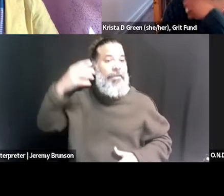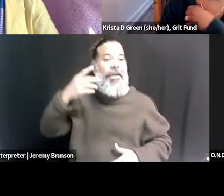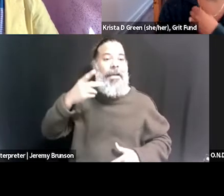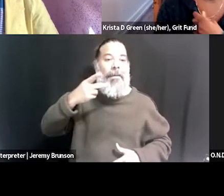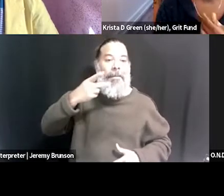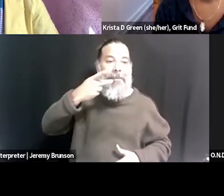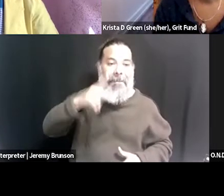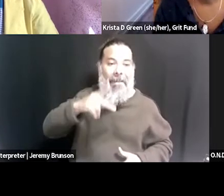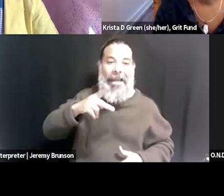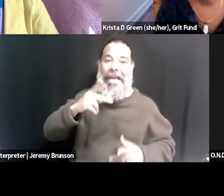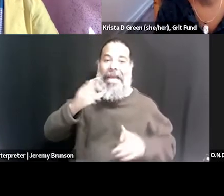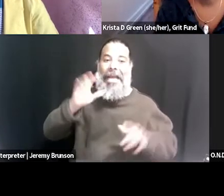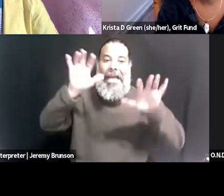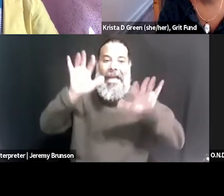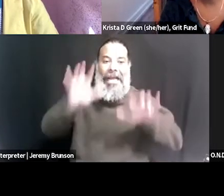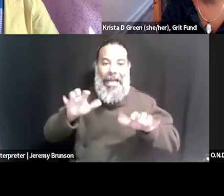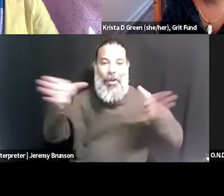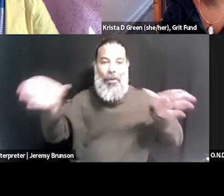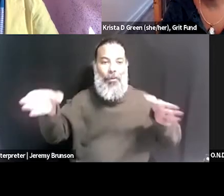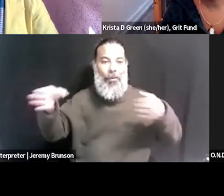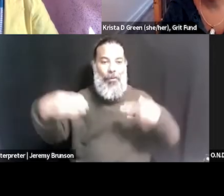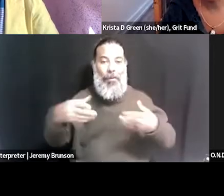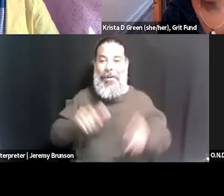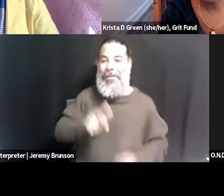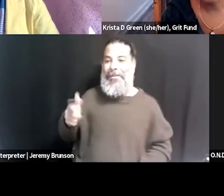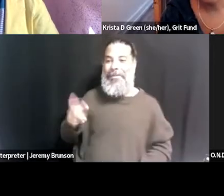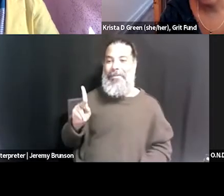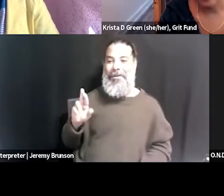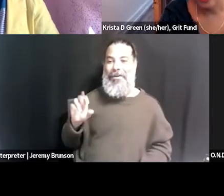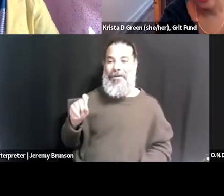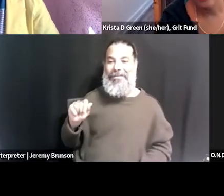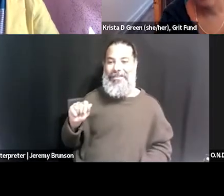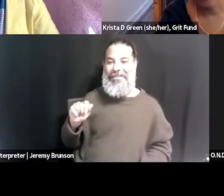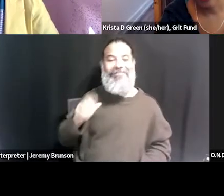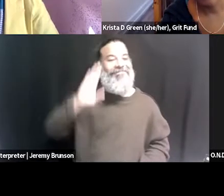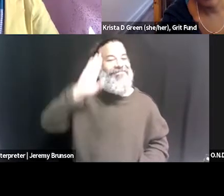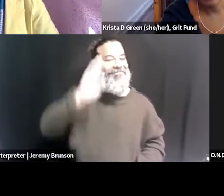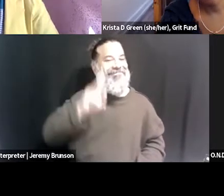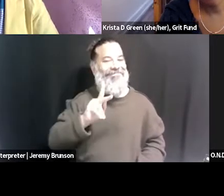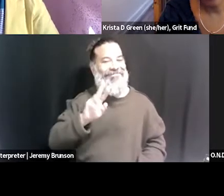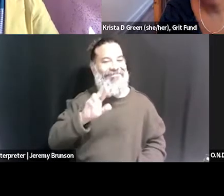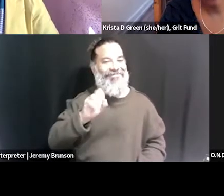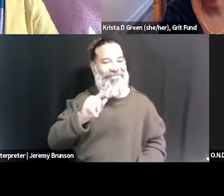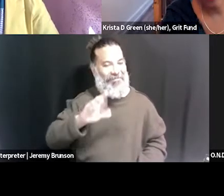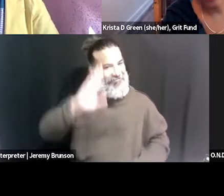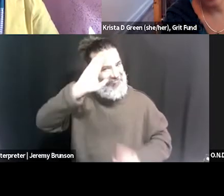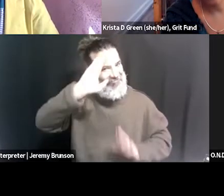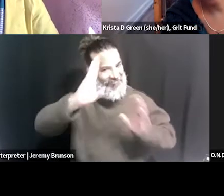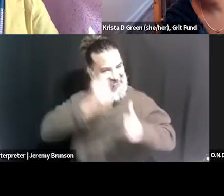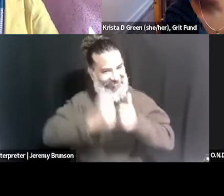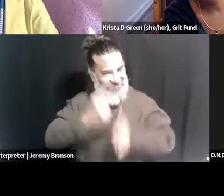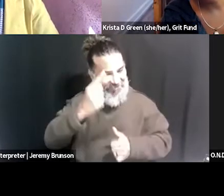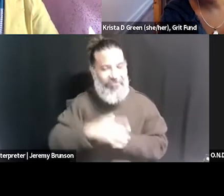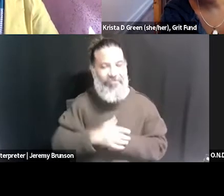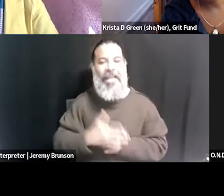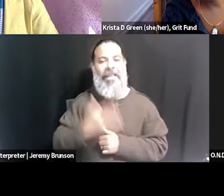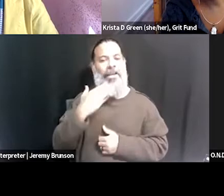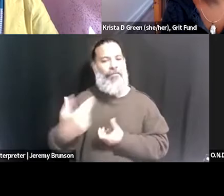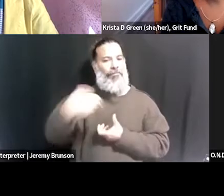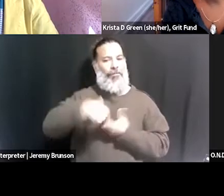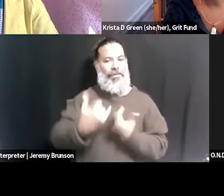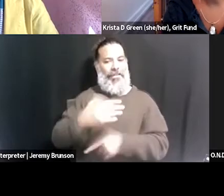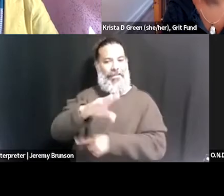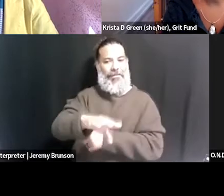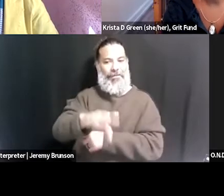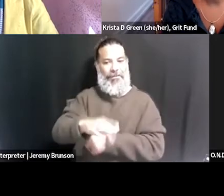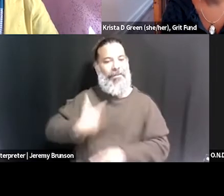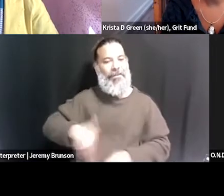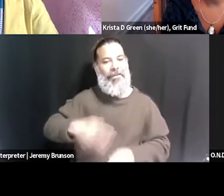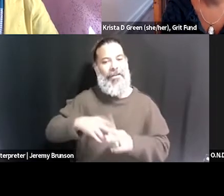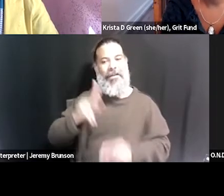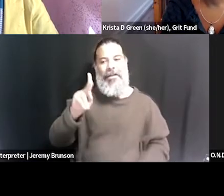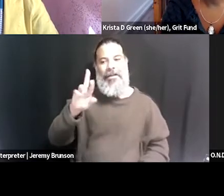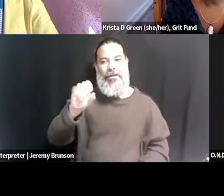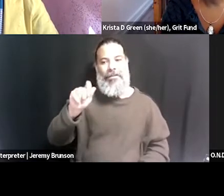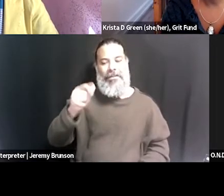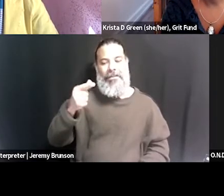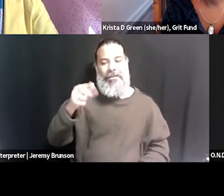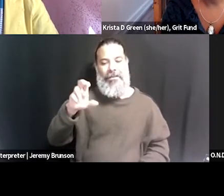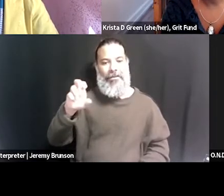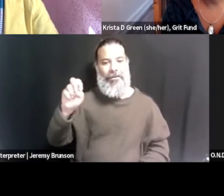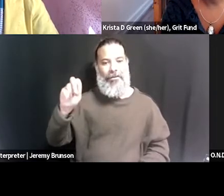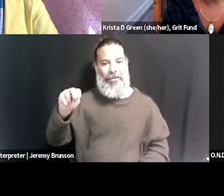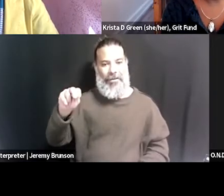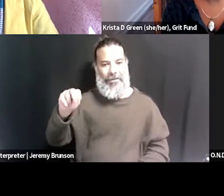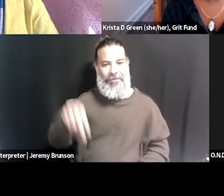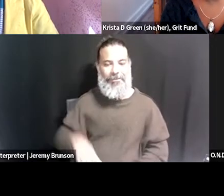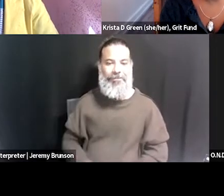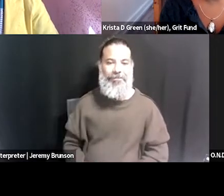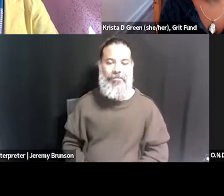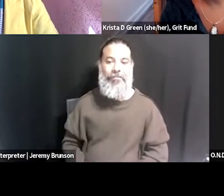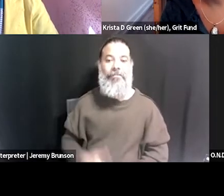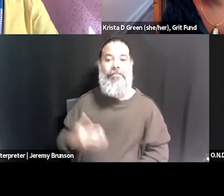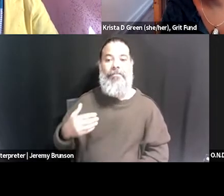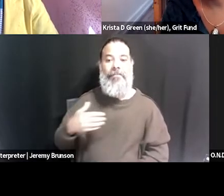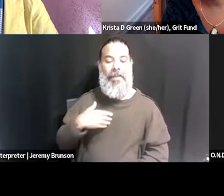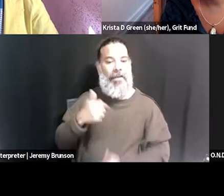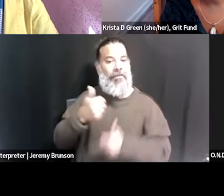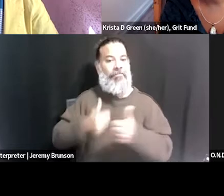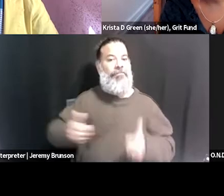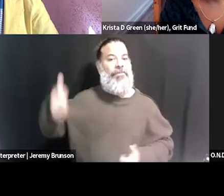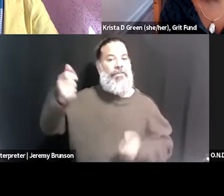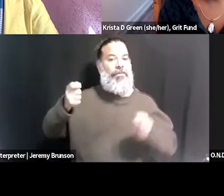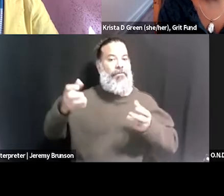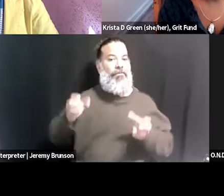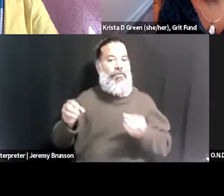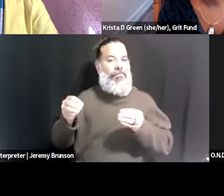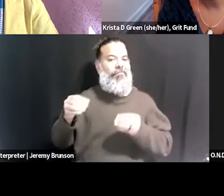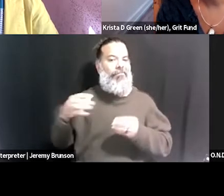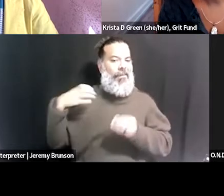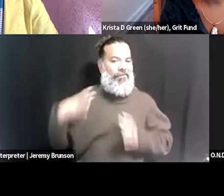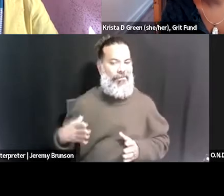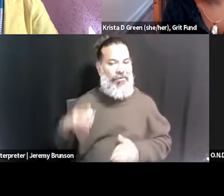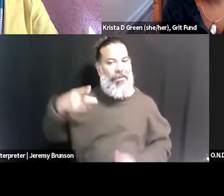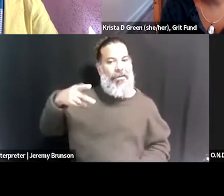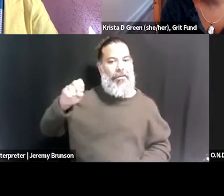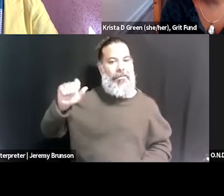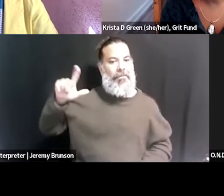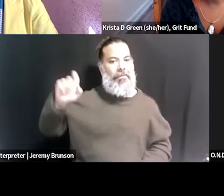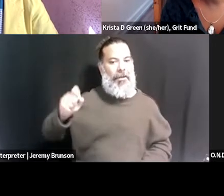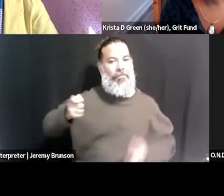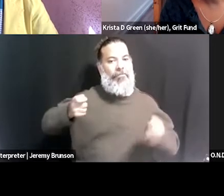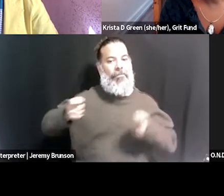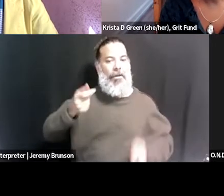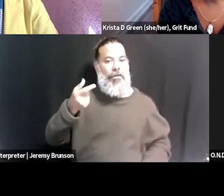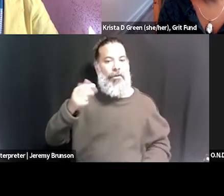Hi, my name is Krista Green.